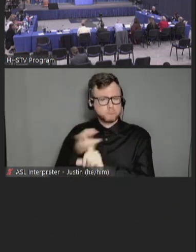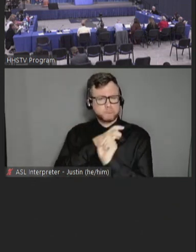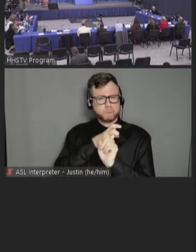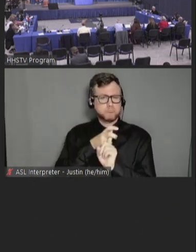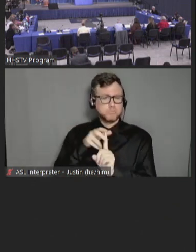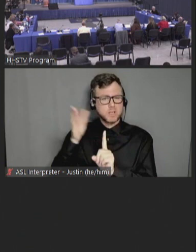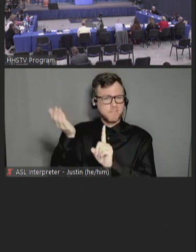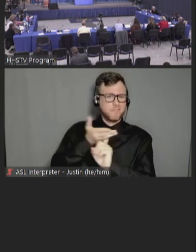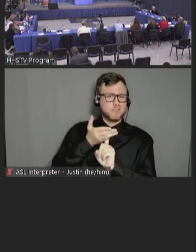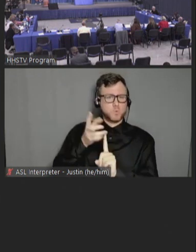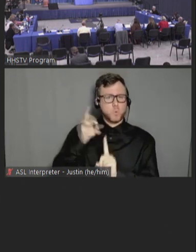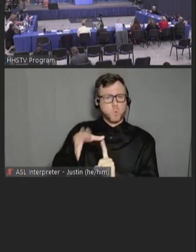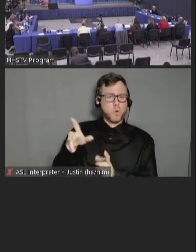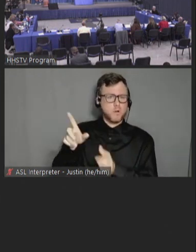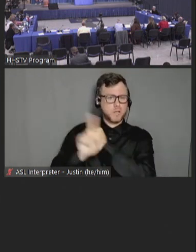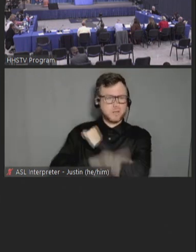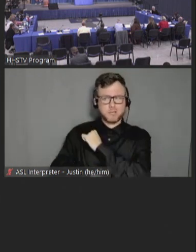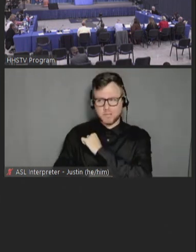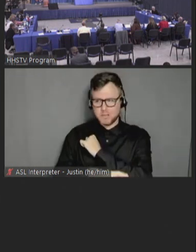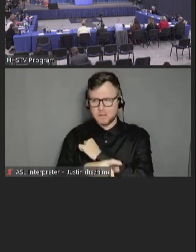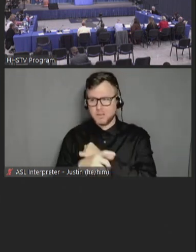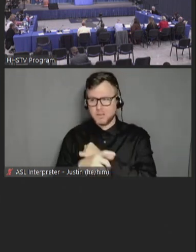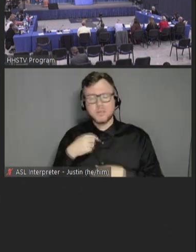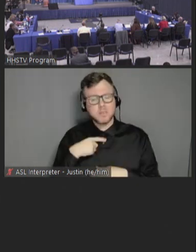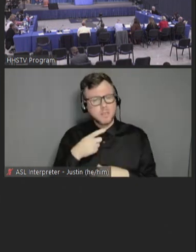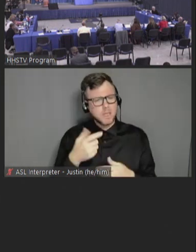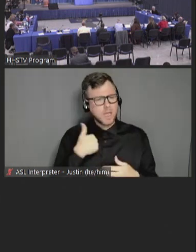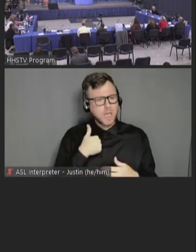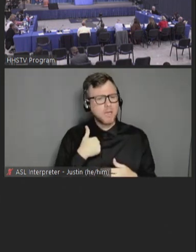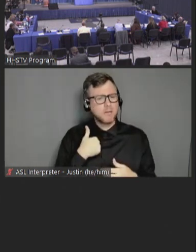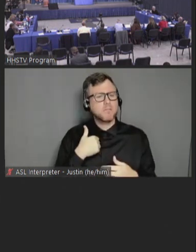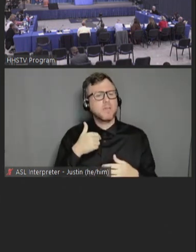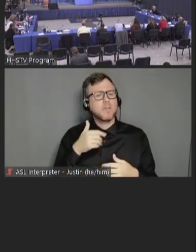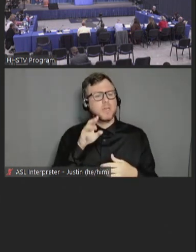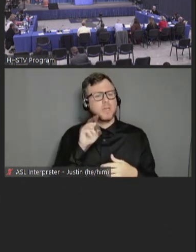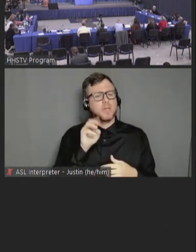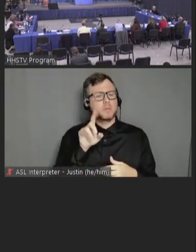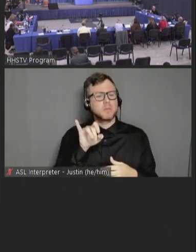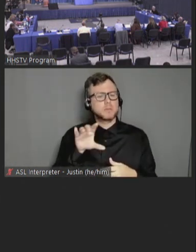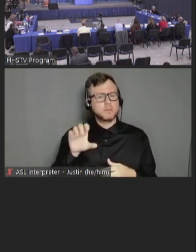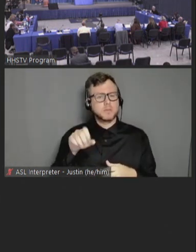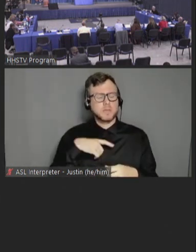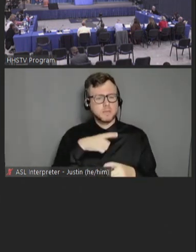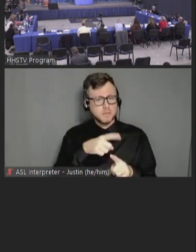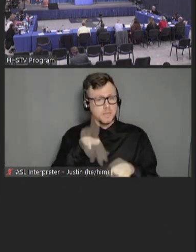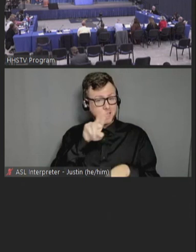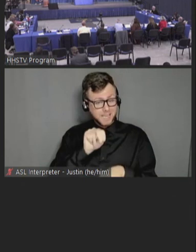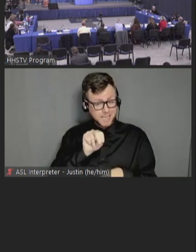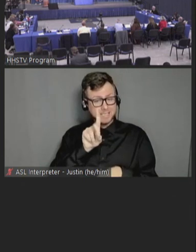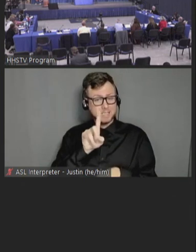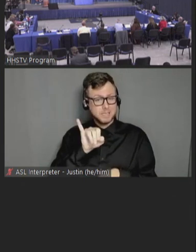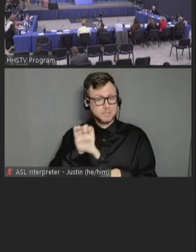NVAC also has concerns about the lack of diversity and voices with respect to vaccination